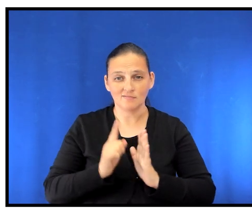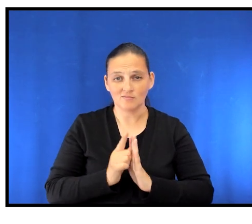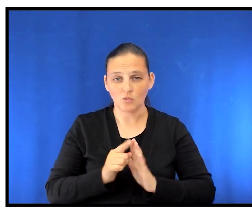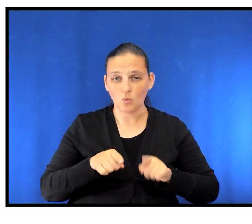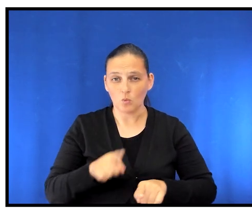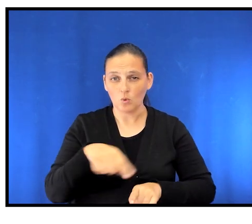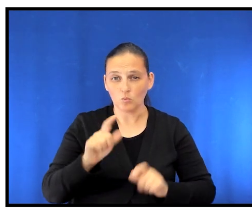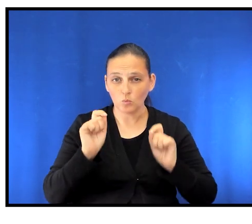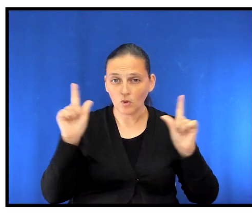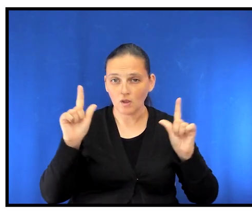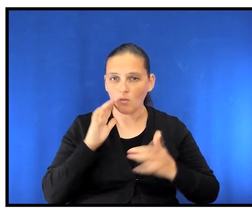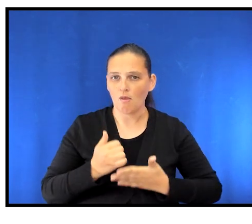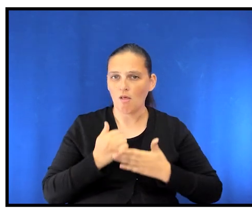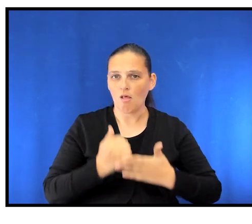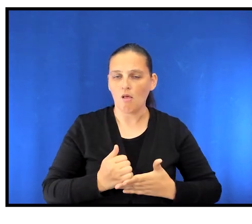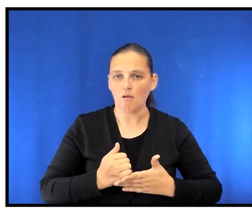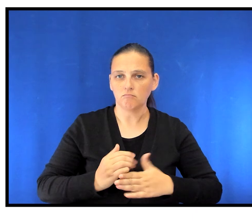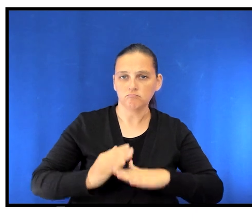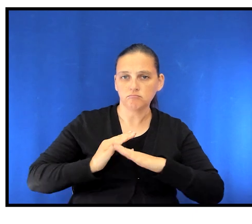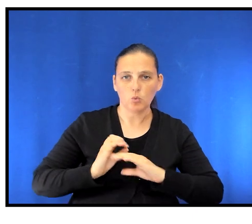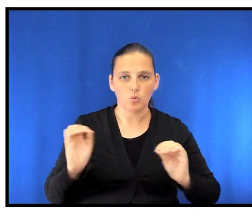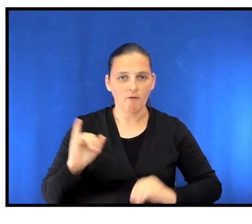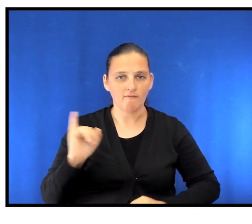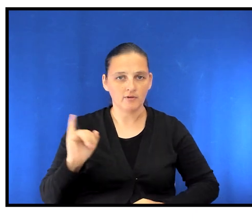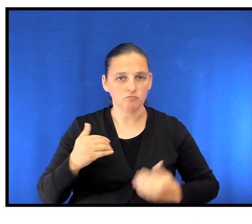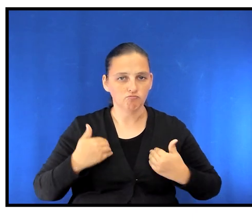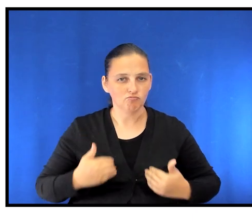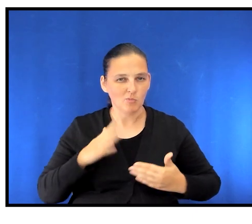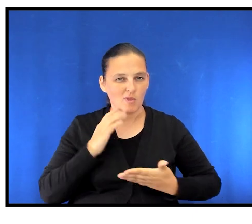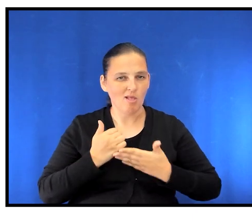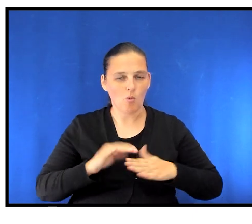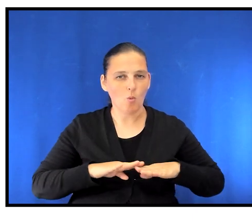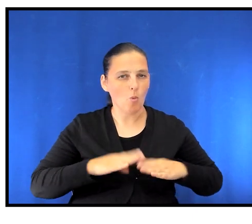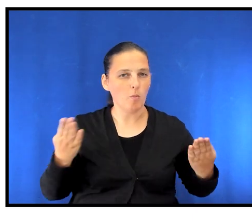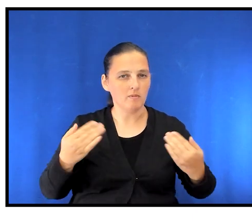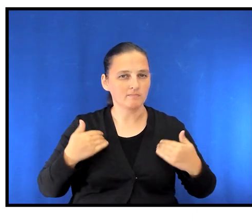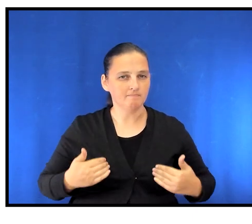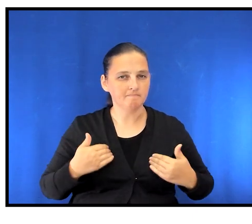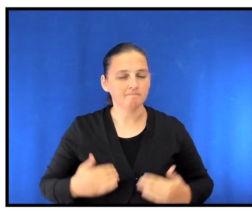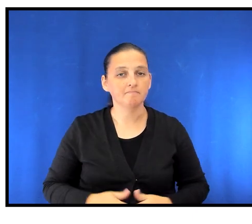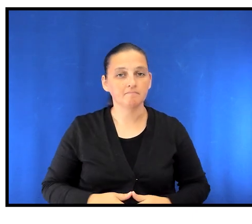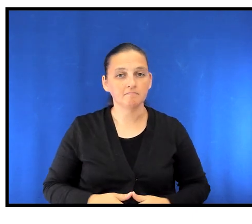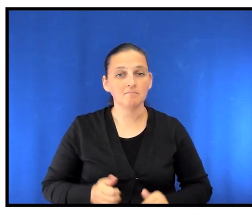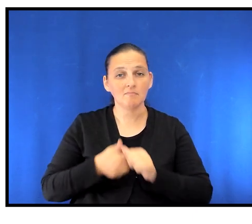This will help to prevent any infection in your lung and will open up your lungs. Follow the mnemonic cough